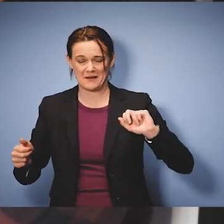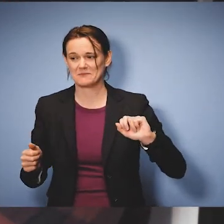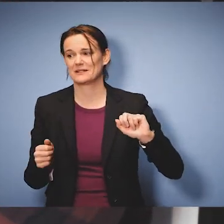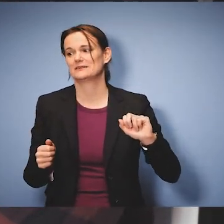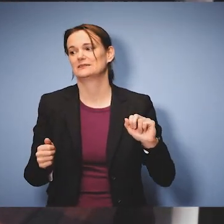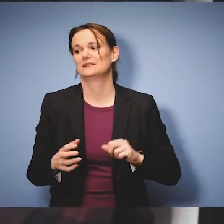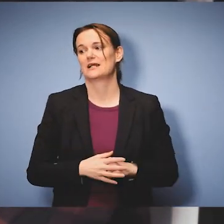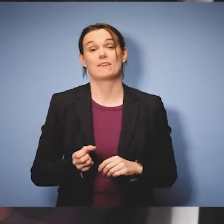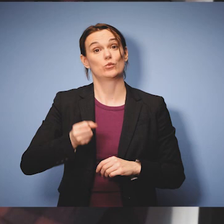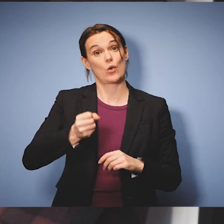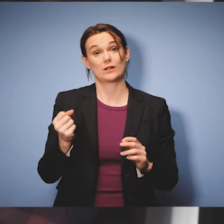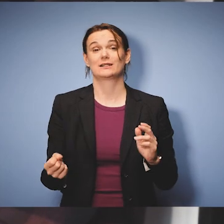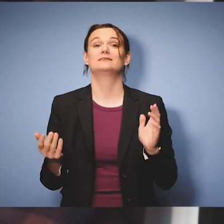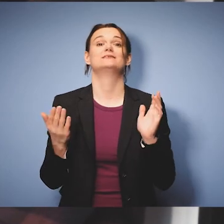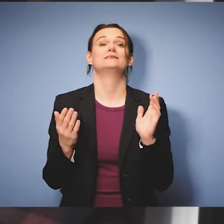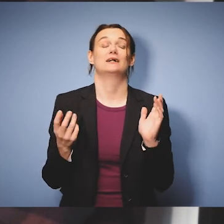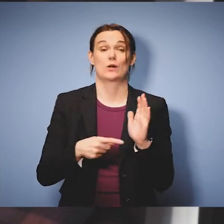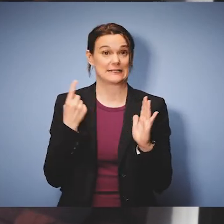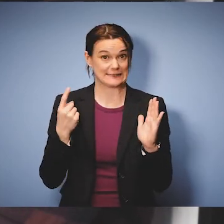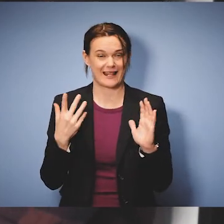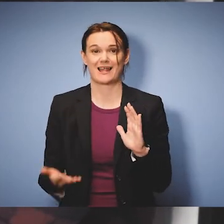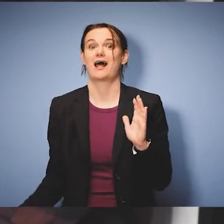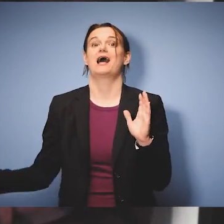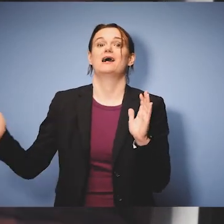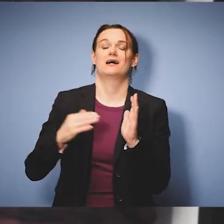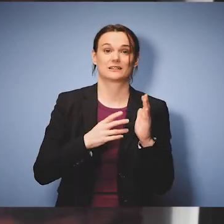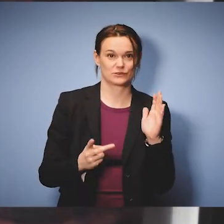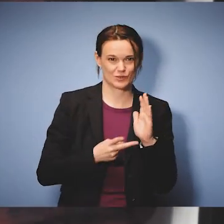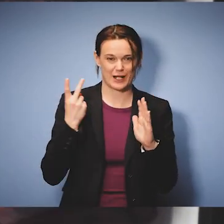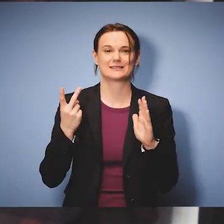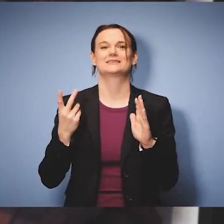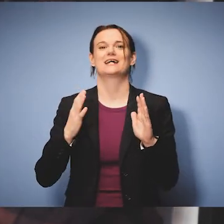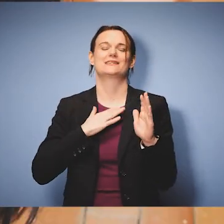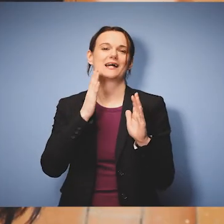We'll do it all again and we'll stage it so you can see how beautiful and fun this wall is.